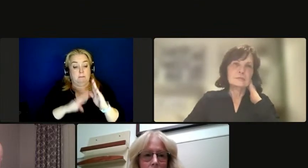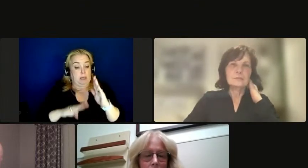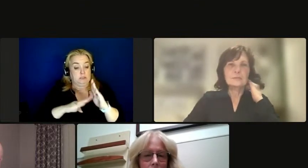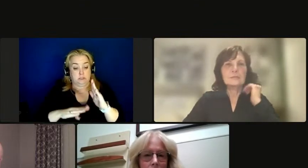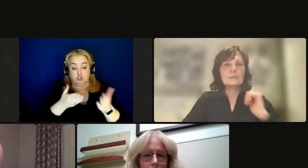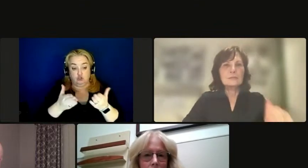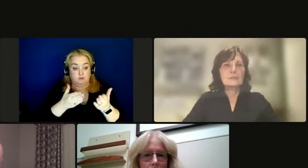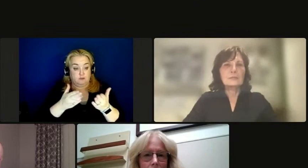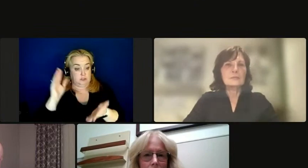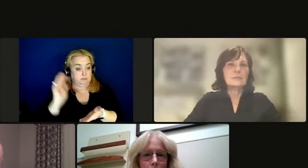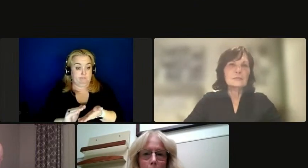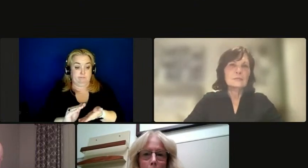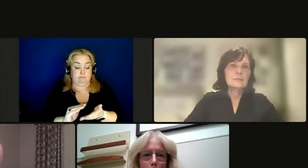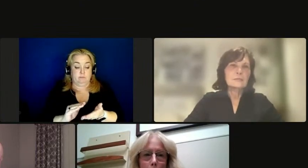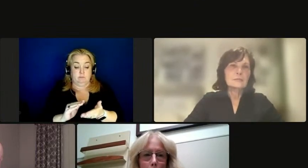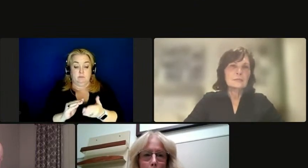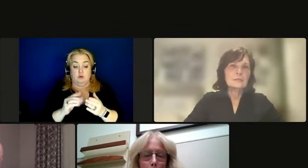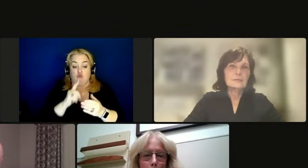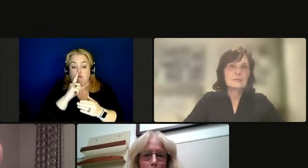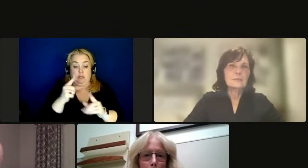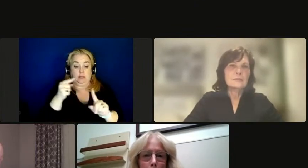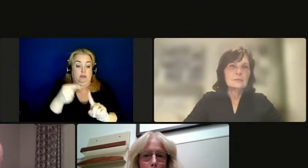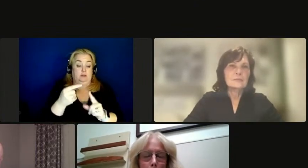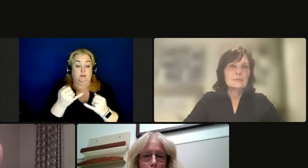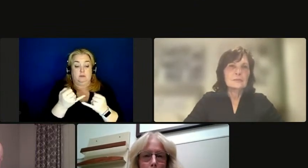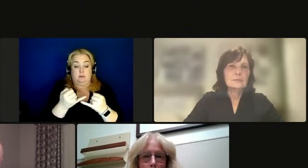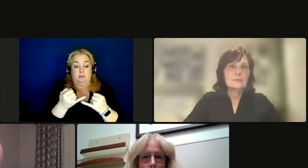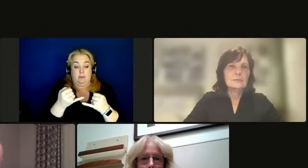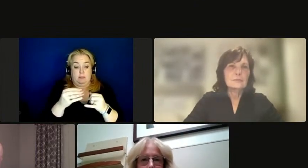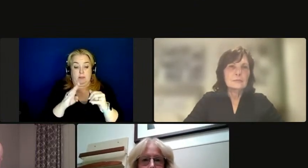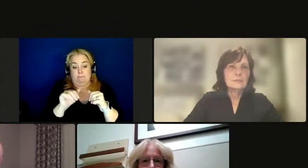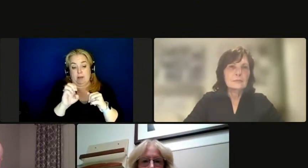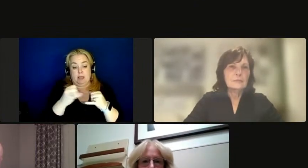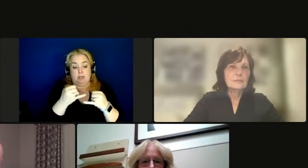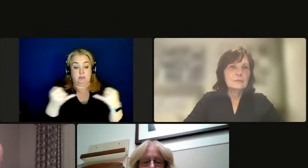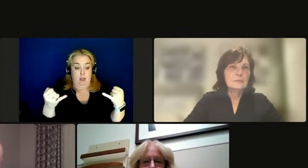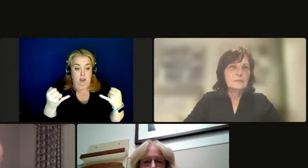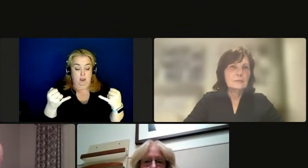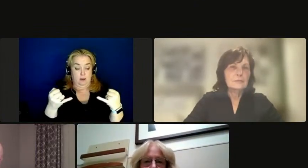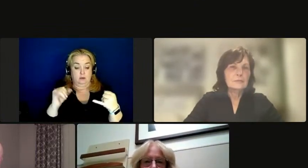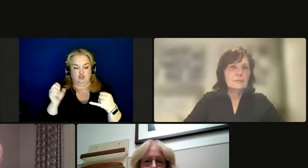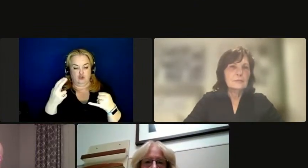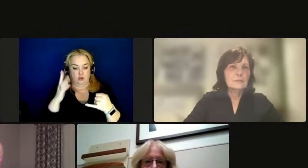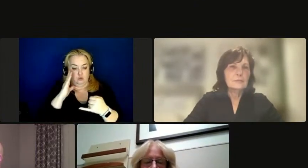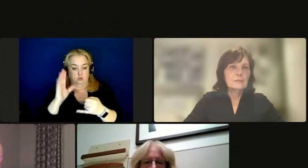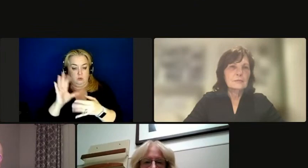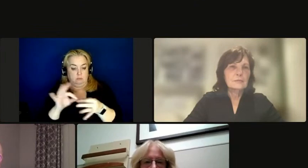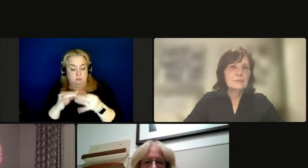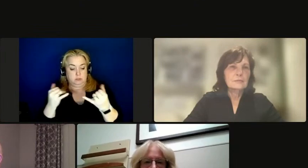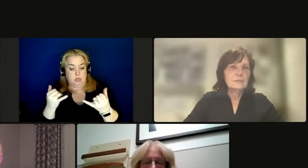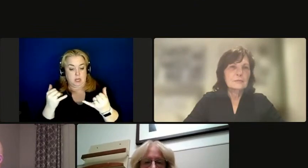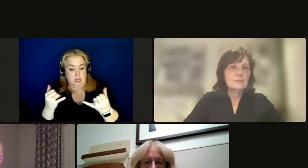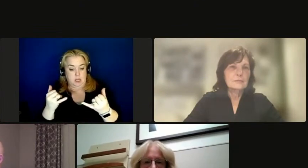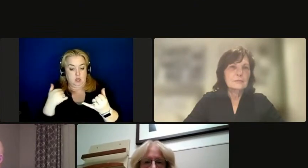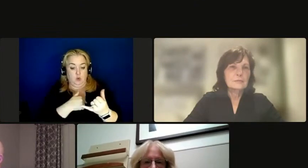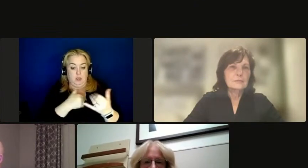SERVICES WILL MEAN CUTTING PEOPLE. THAT ALSO MEANS CONTINUING